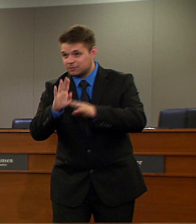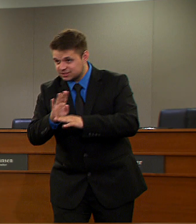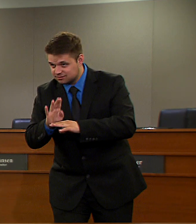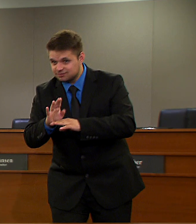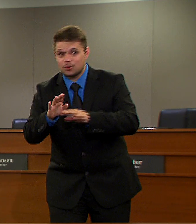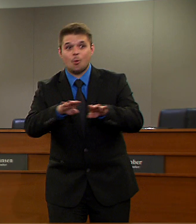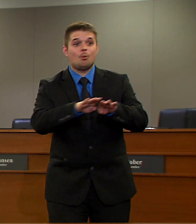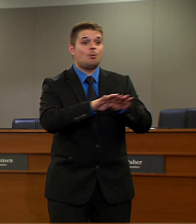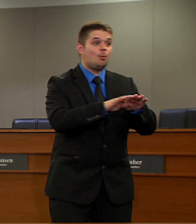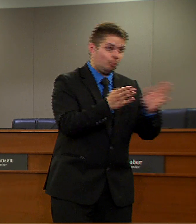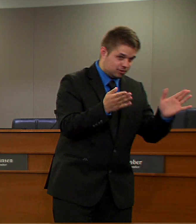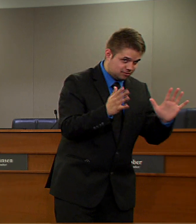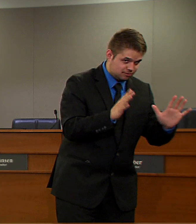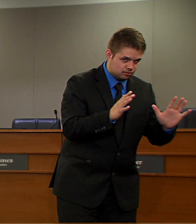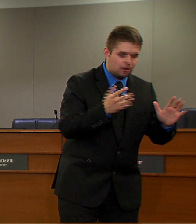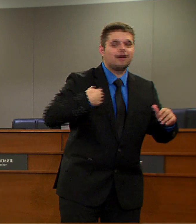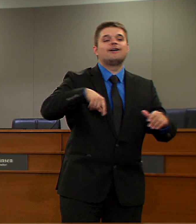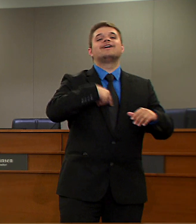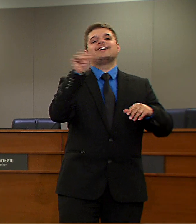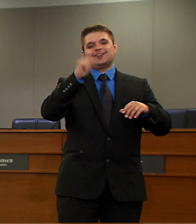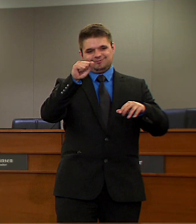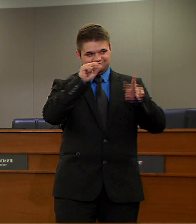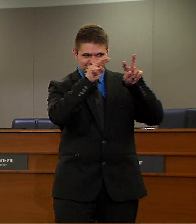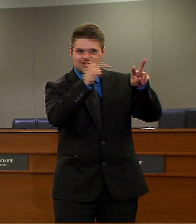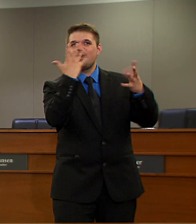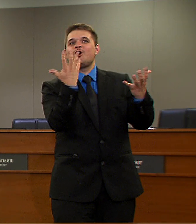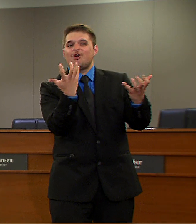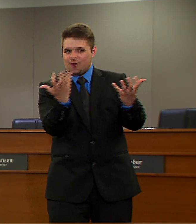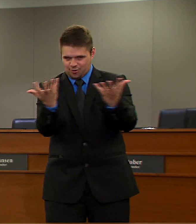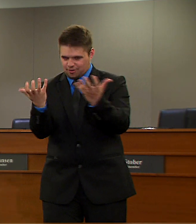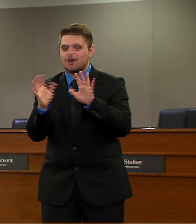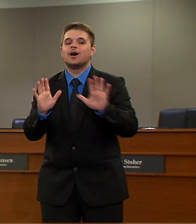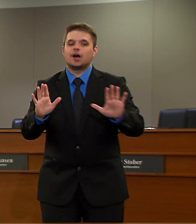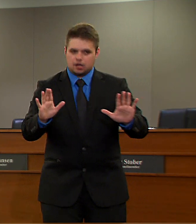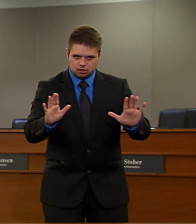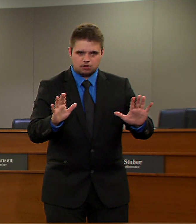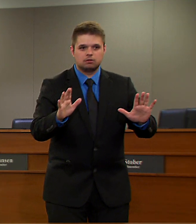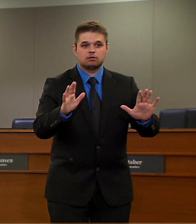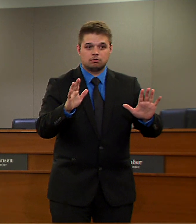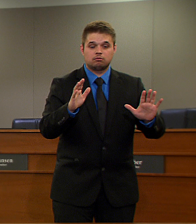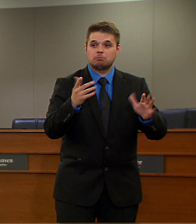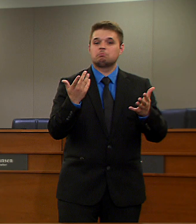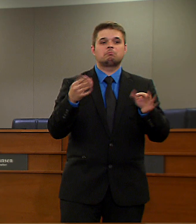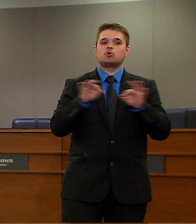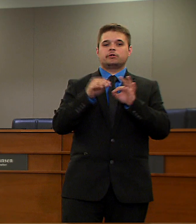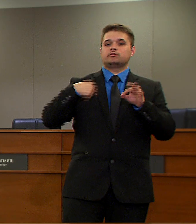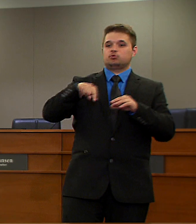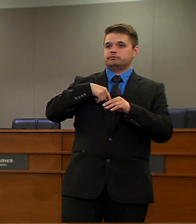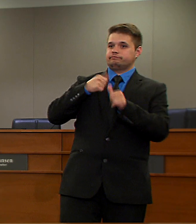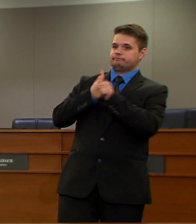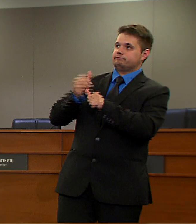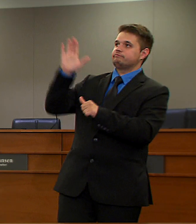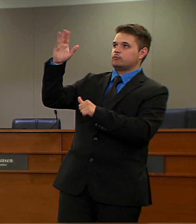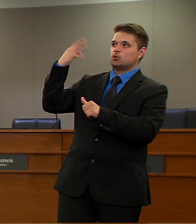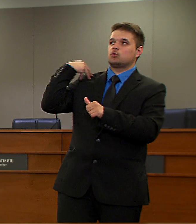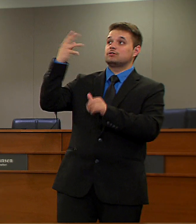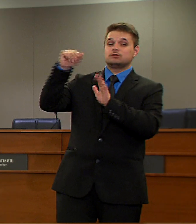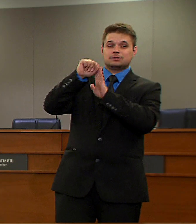But we must remember that these are the orders of the Governor and they are state law. The City does not have the legal